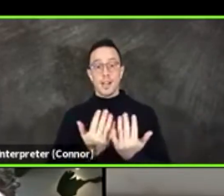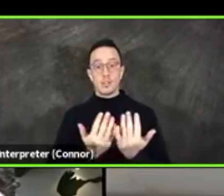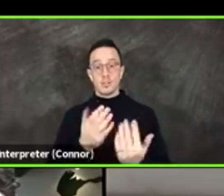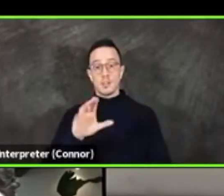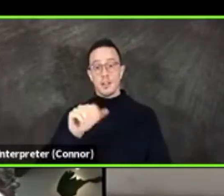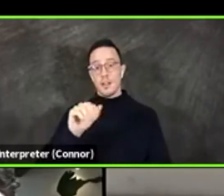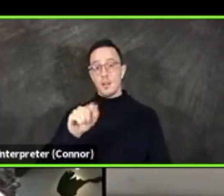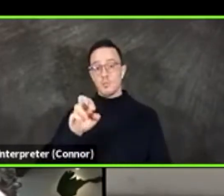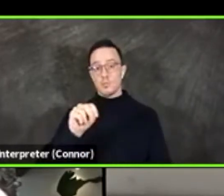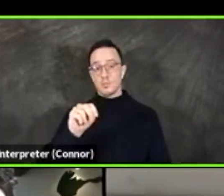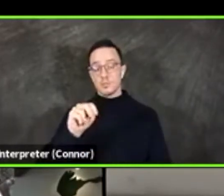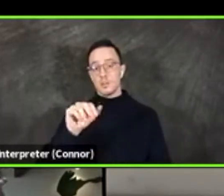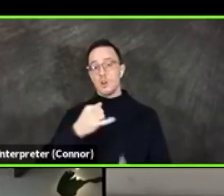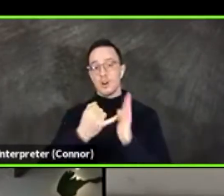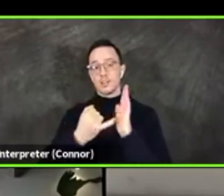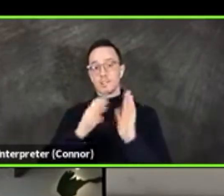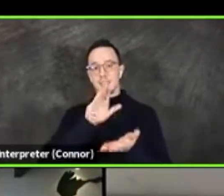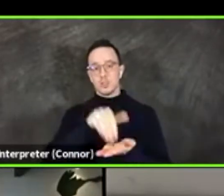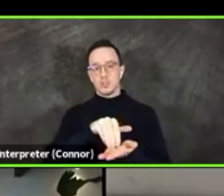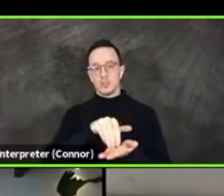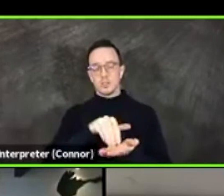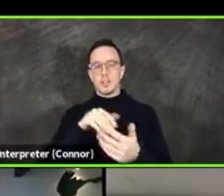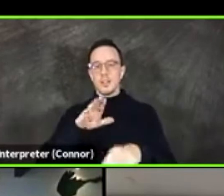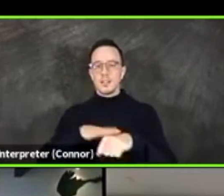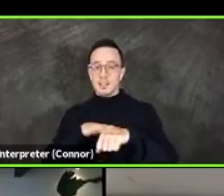SPACES WHERE THE FIRE IS CENTERED, BUT EVERYBODY IS WELCOMED.